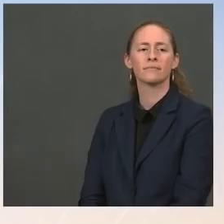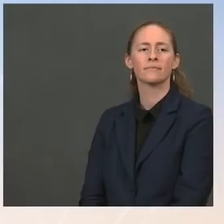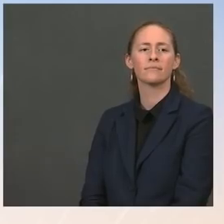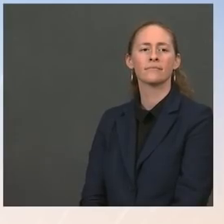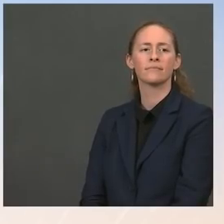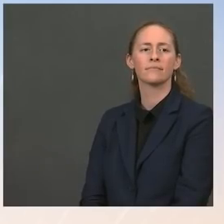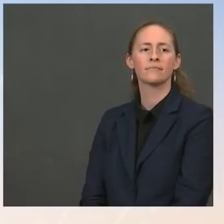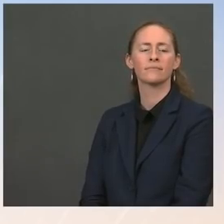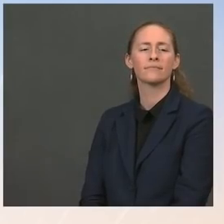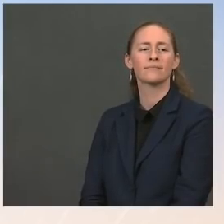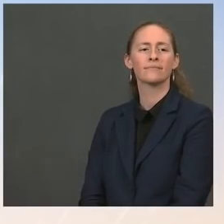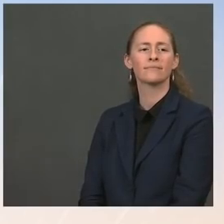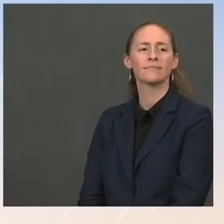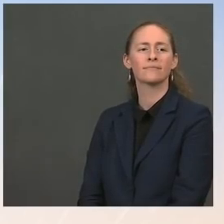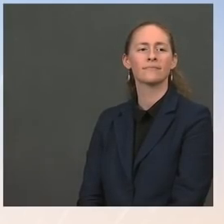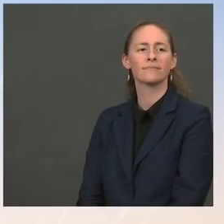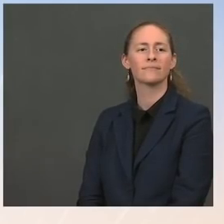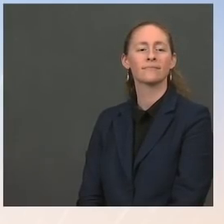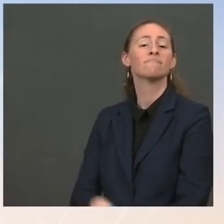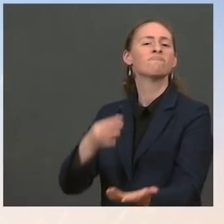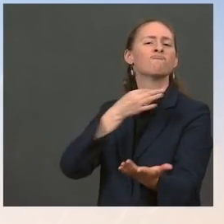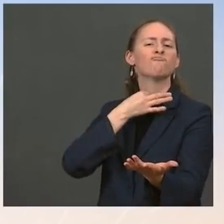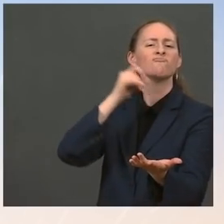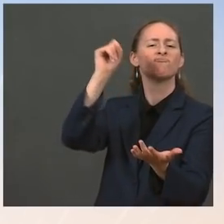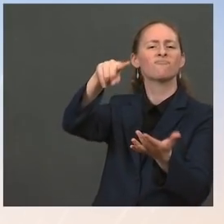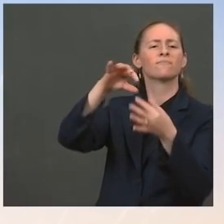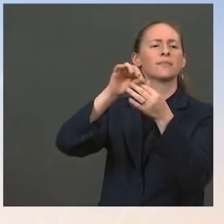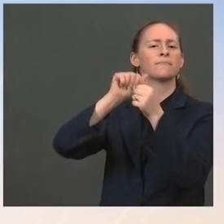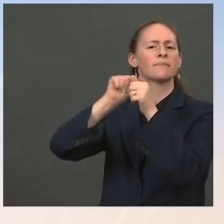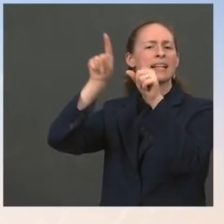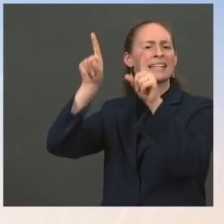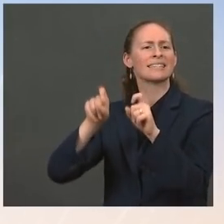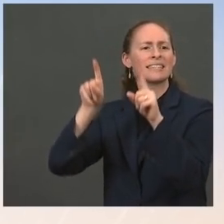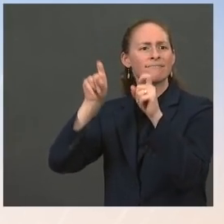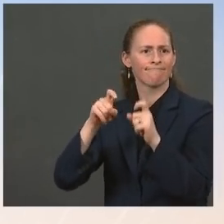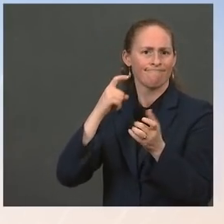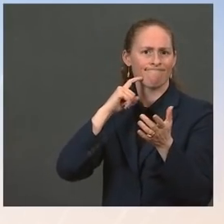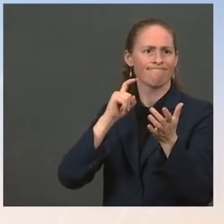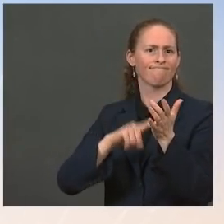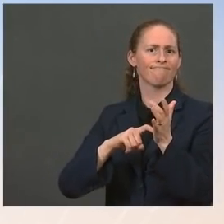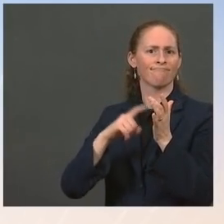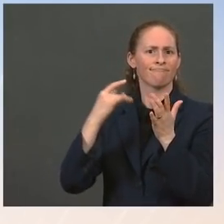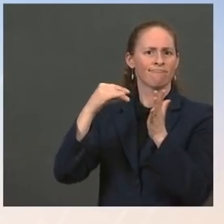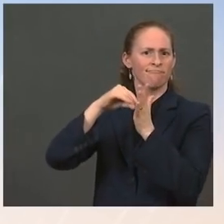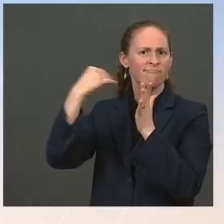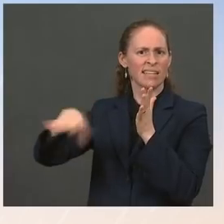in addition to everything else from the past couple of weeks. But why has it taken so long to get this rapid